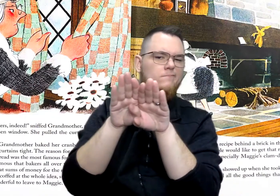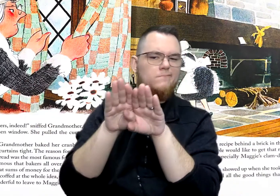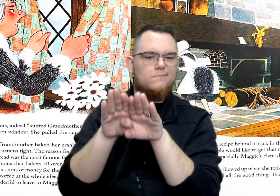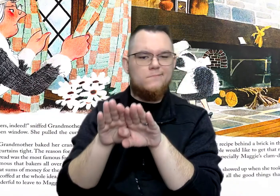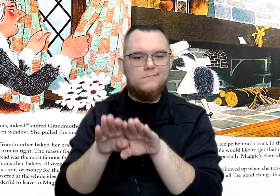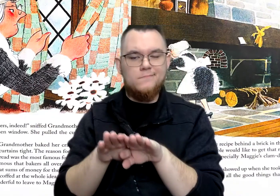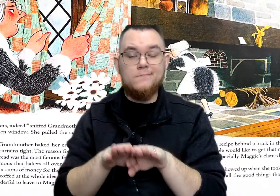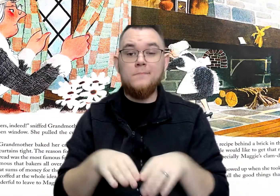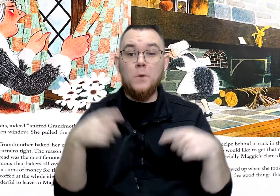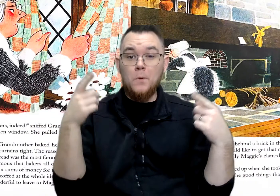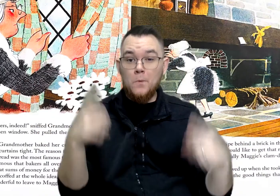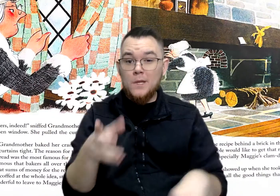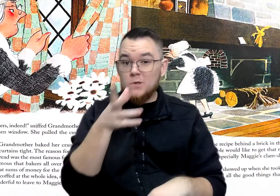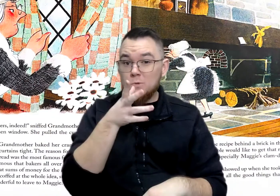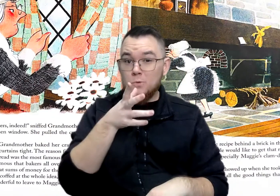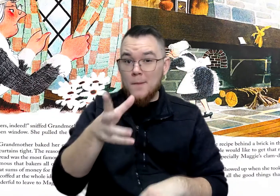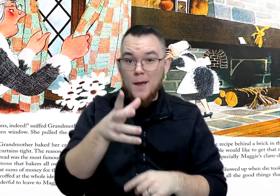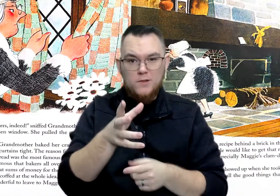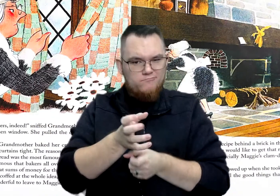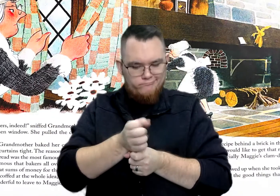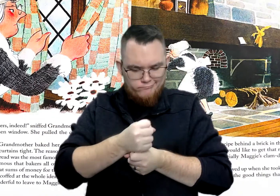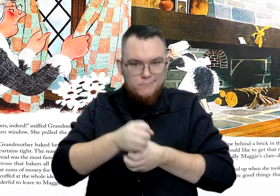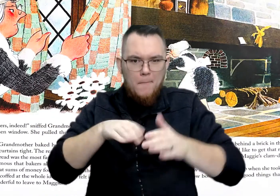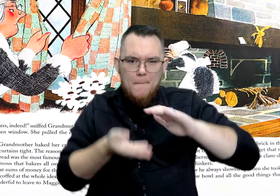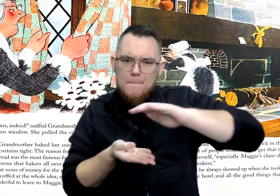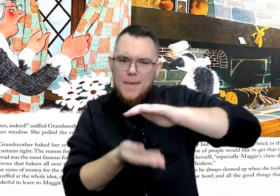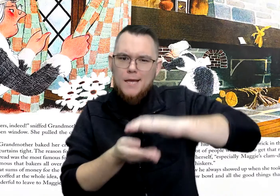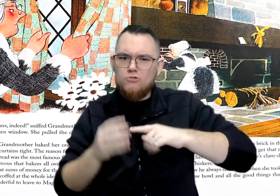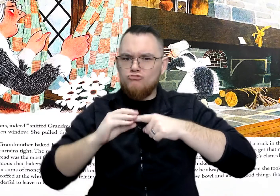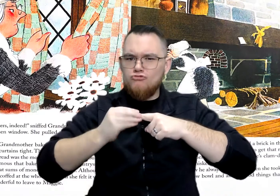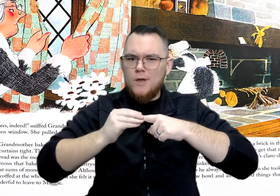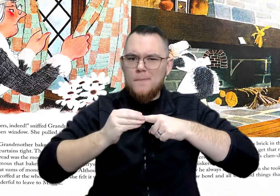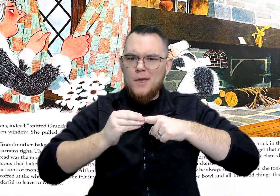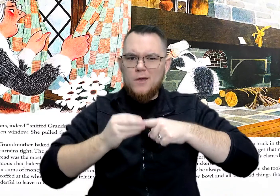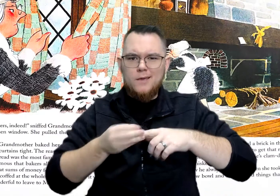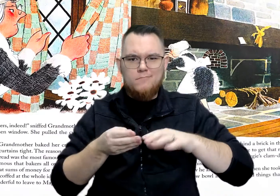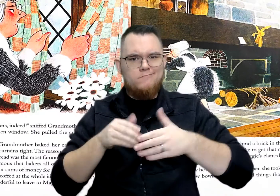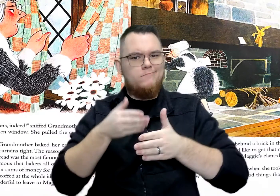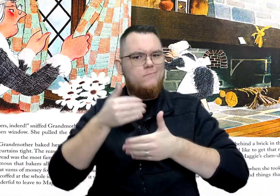Whenever Grandmother baked her cranberry bread, she pulled her curtains tight.